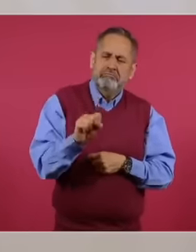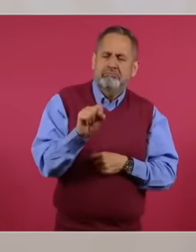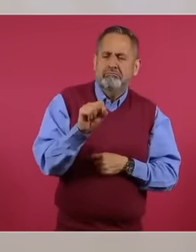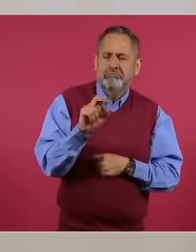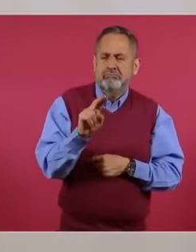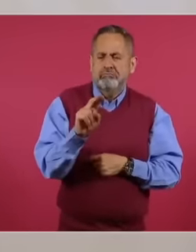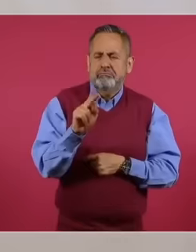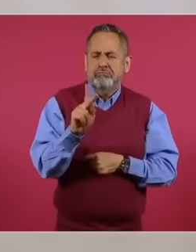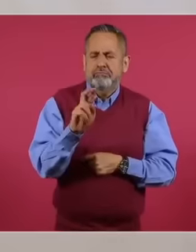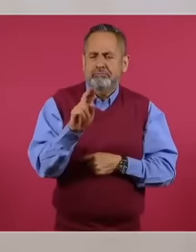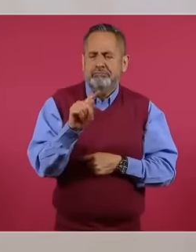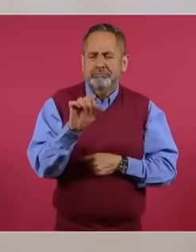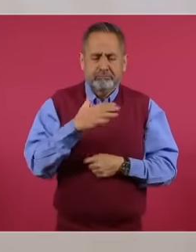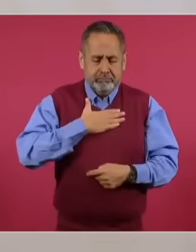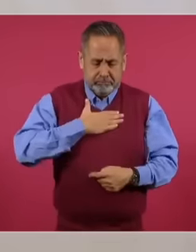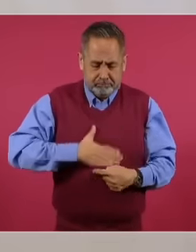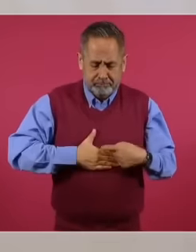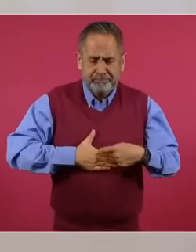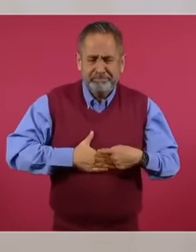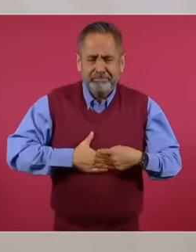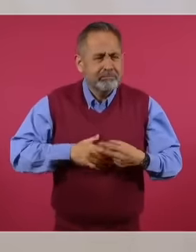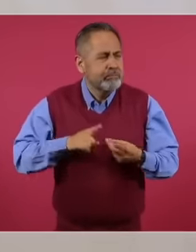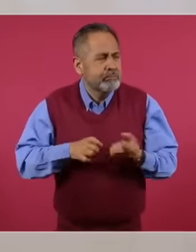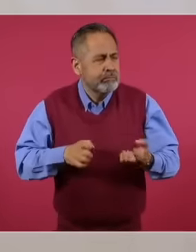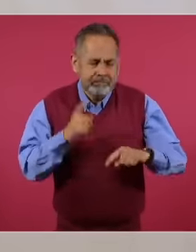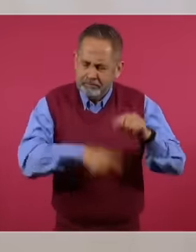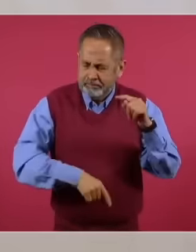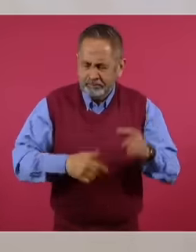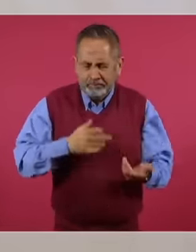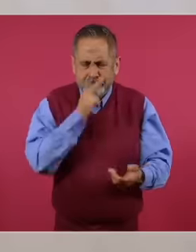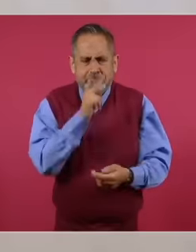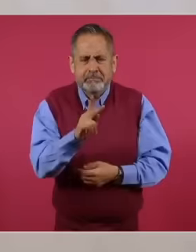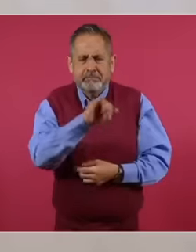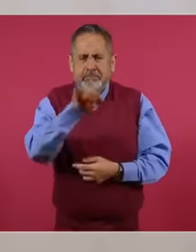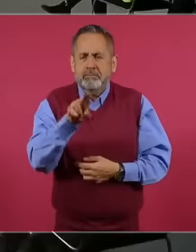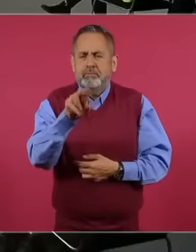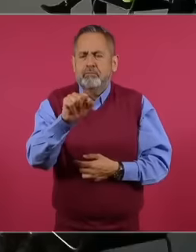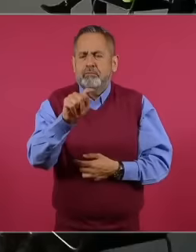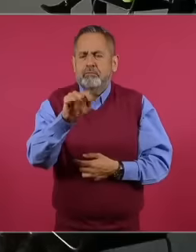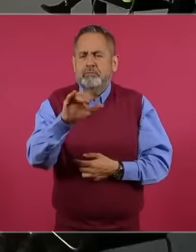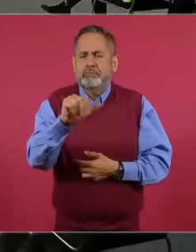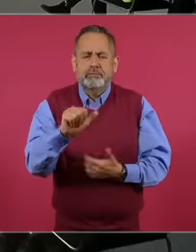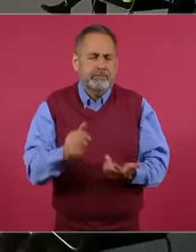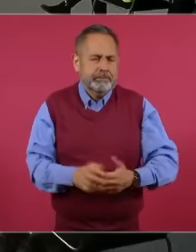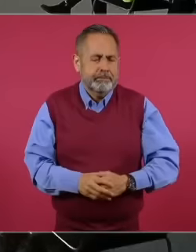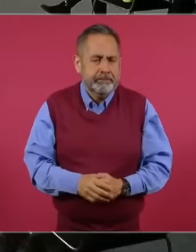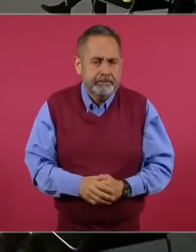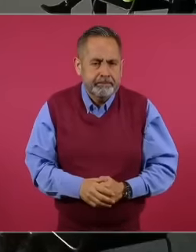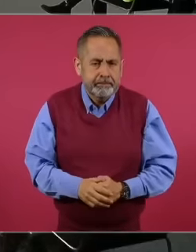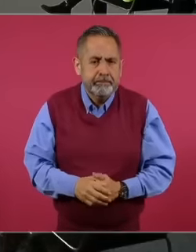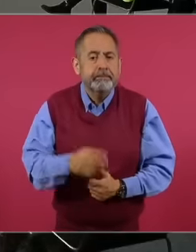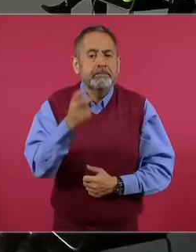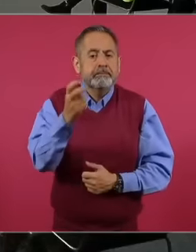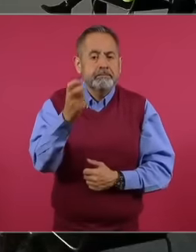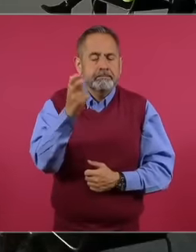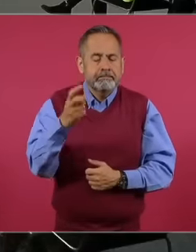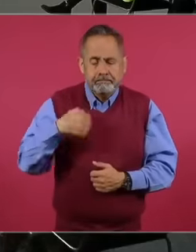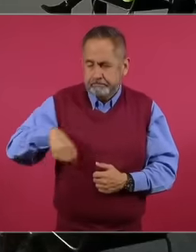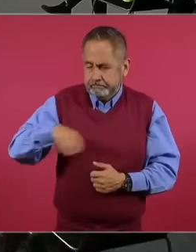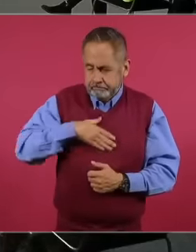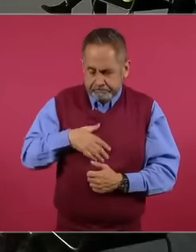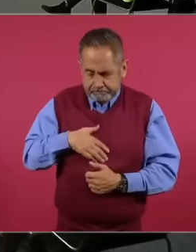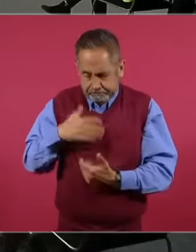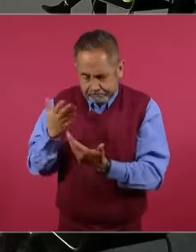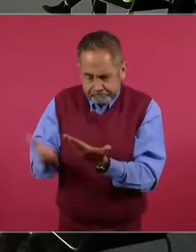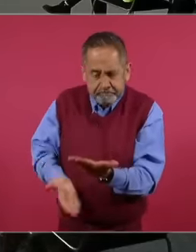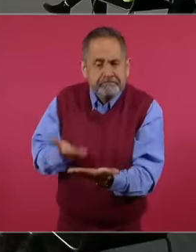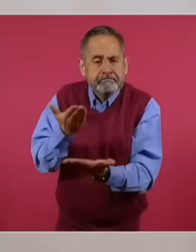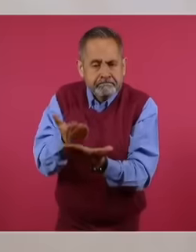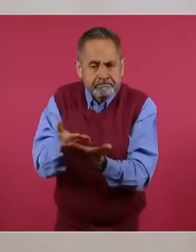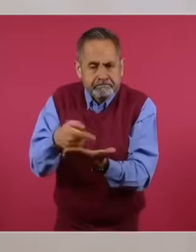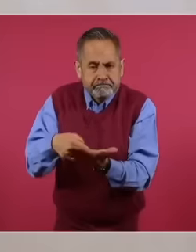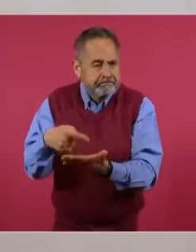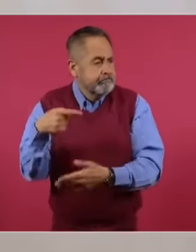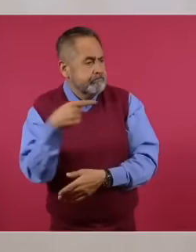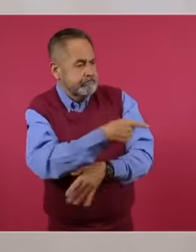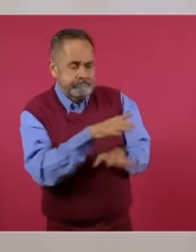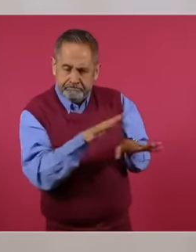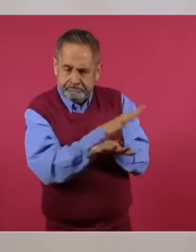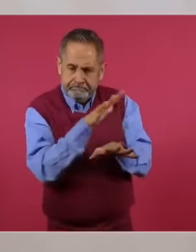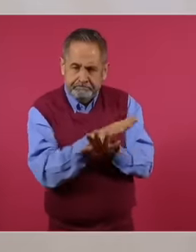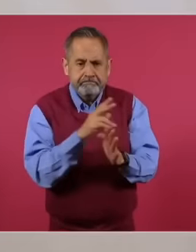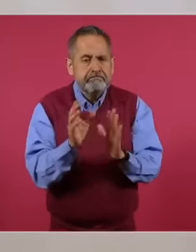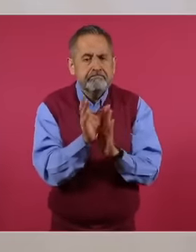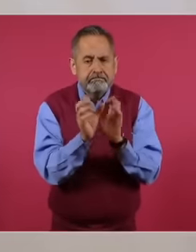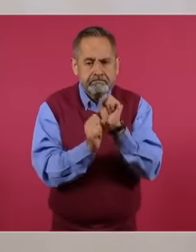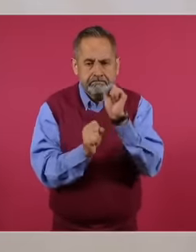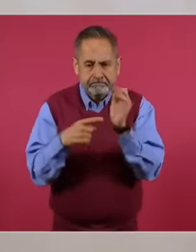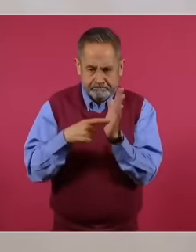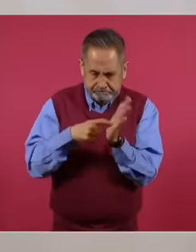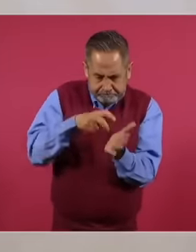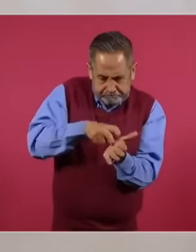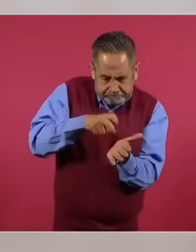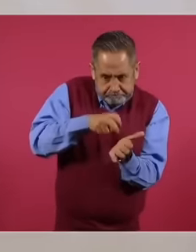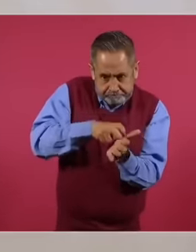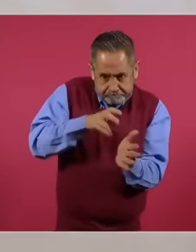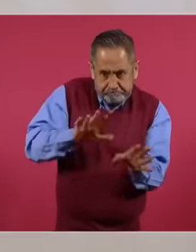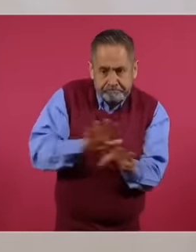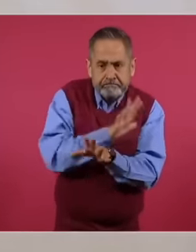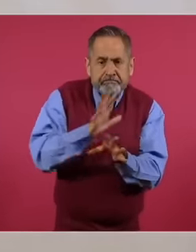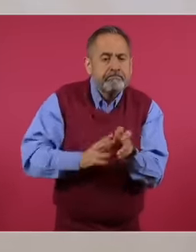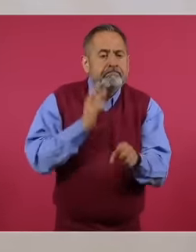justice So we are proposing that reform and they don't